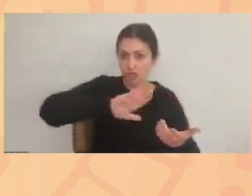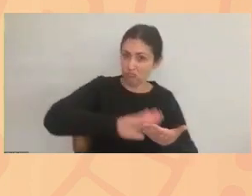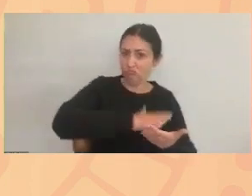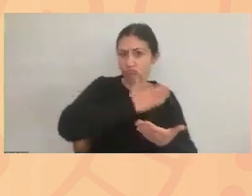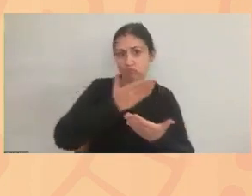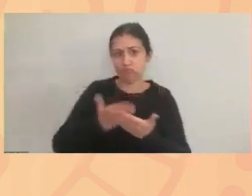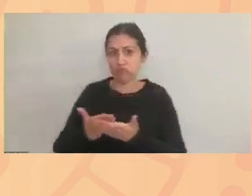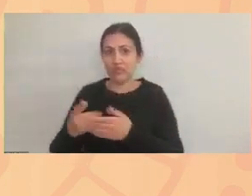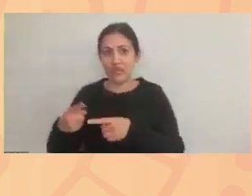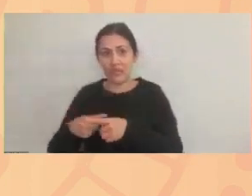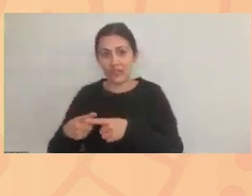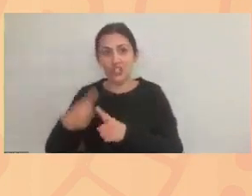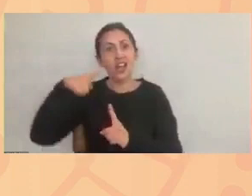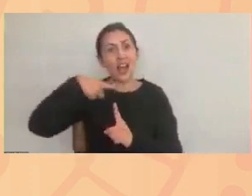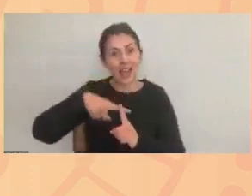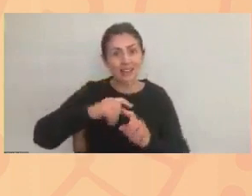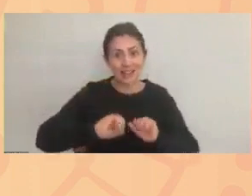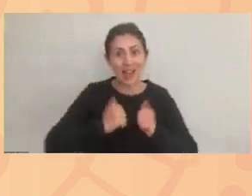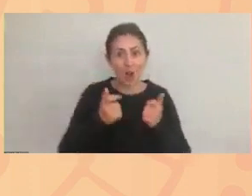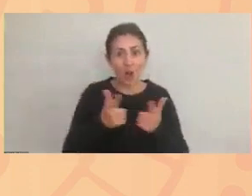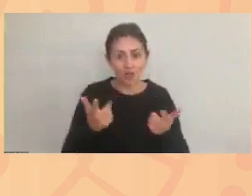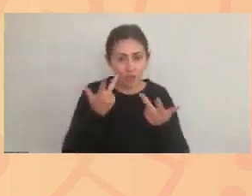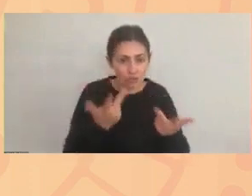our language for the little ones (UNKNOWN).